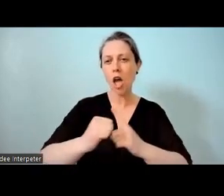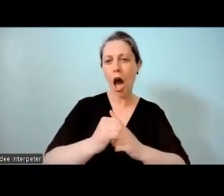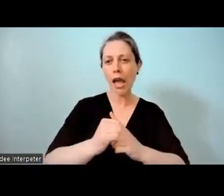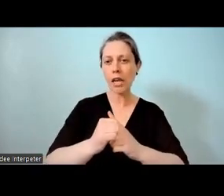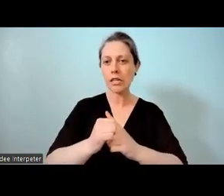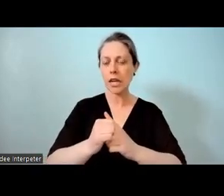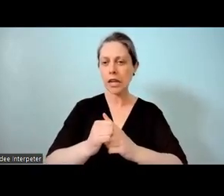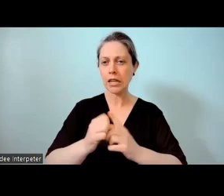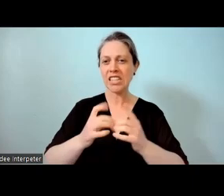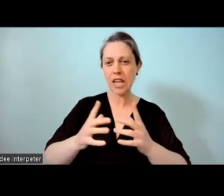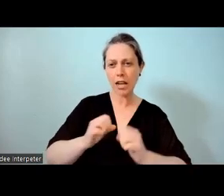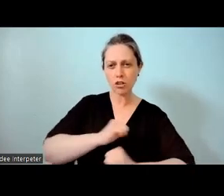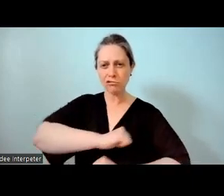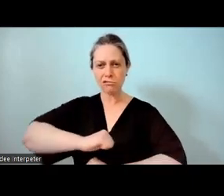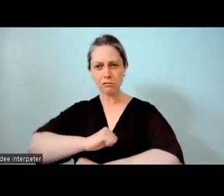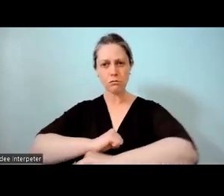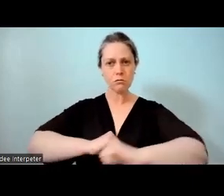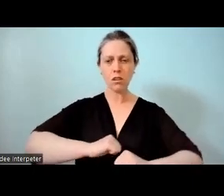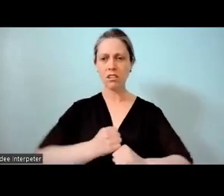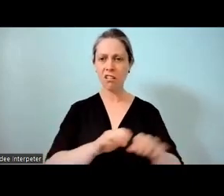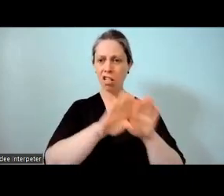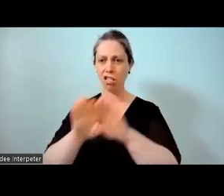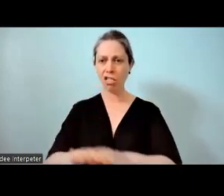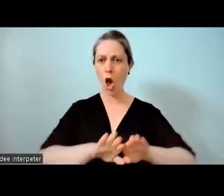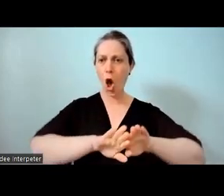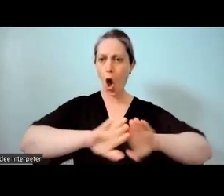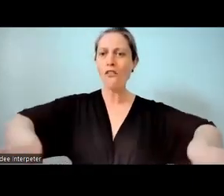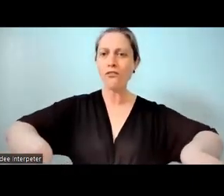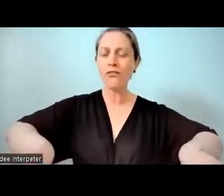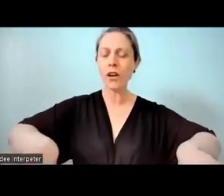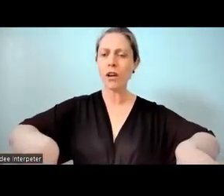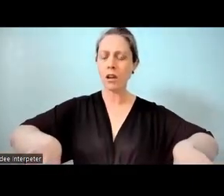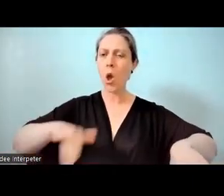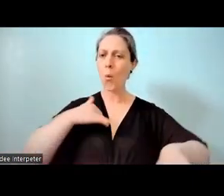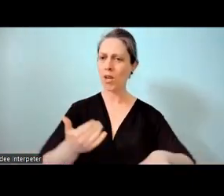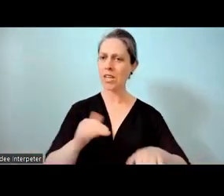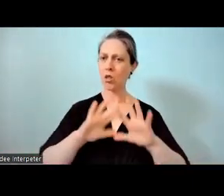and focusing on systems that really try to understand who you are and help develop you to your full potential.